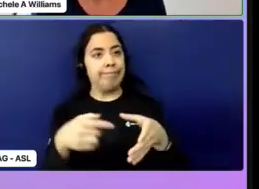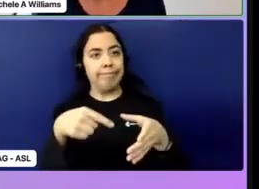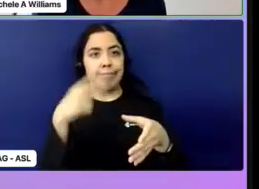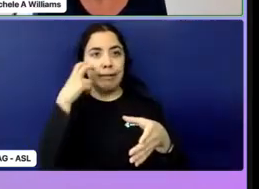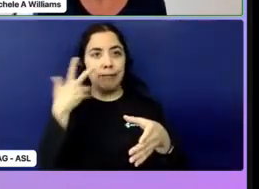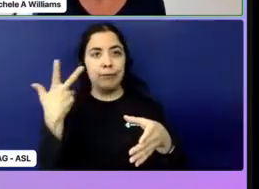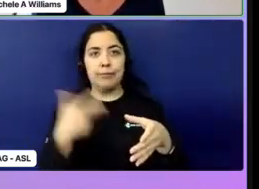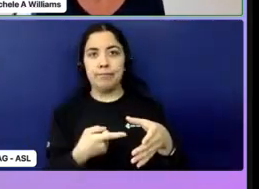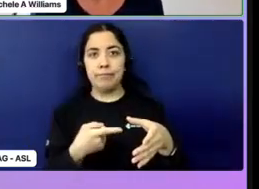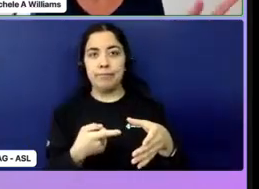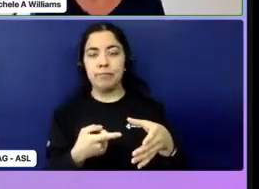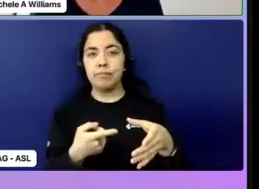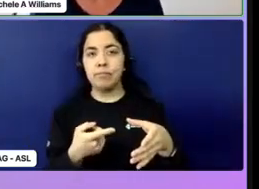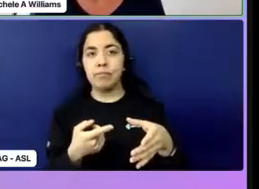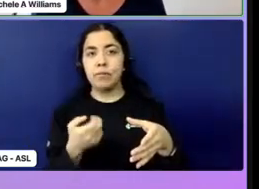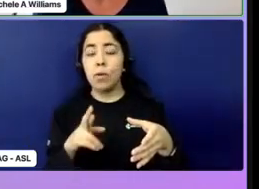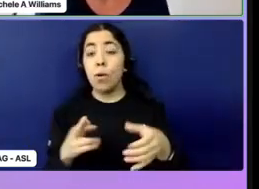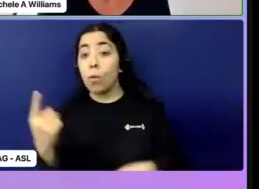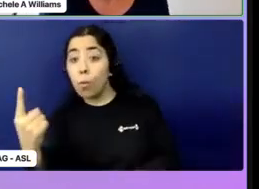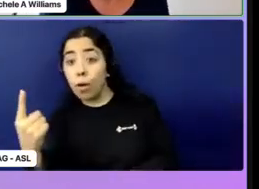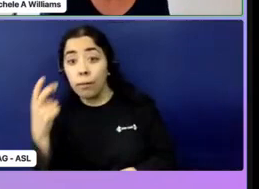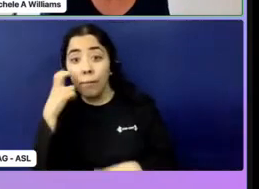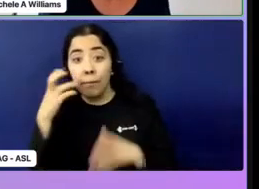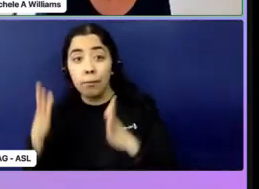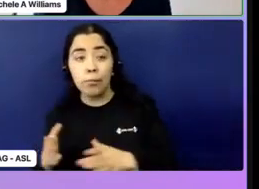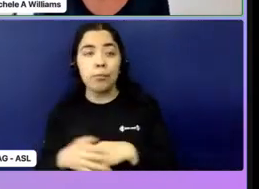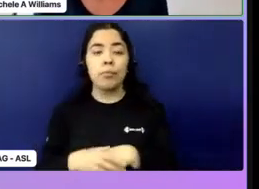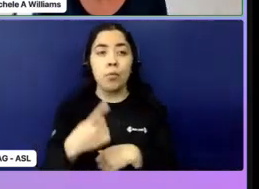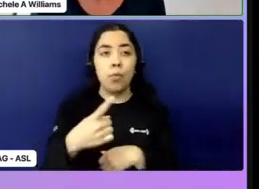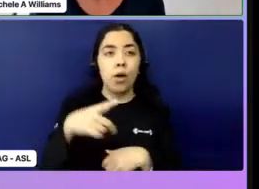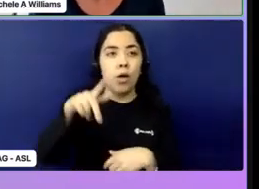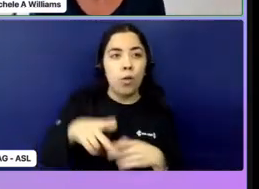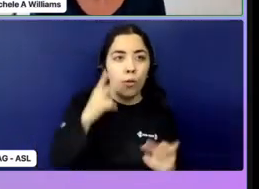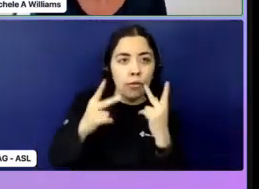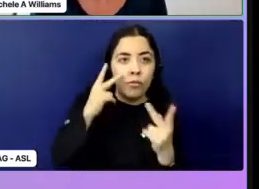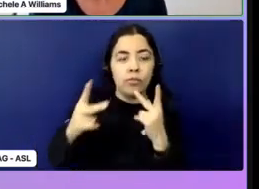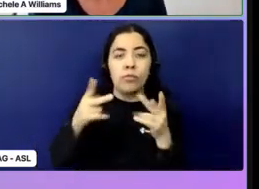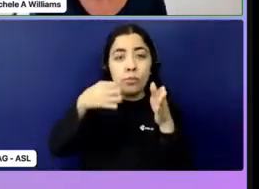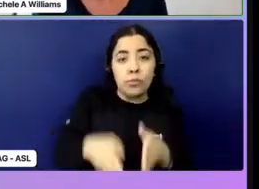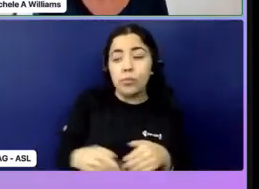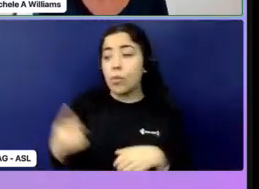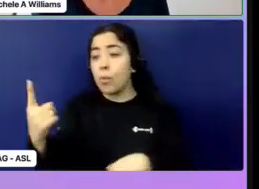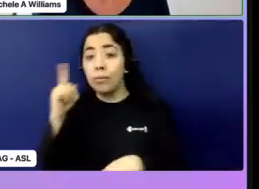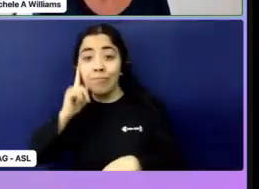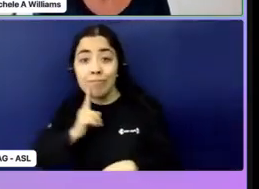we will bring in blind folks three blind folks, whatever that looks like, but that's maybe the totality of it, or